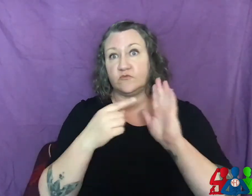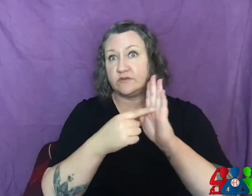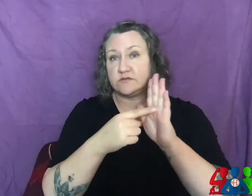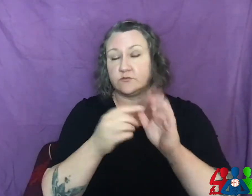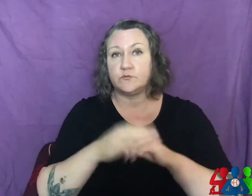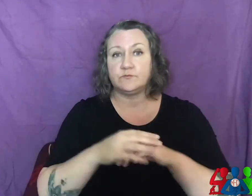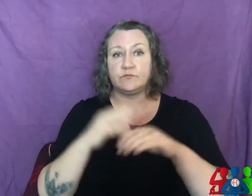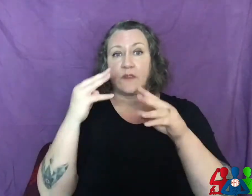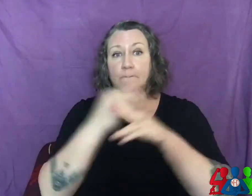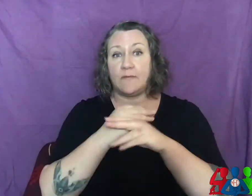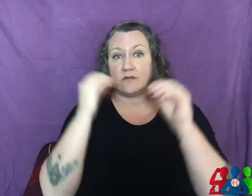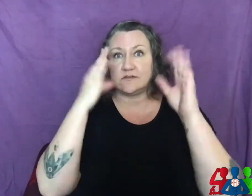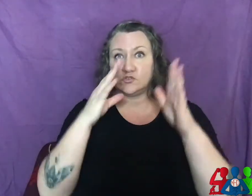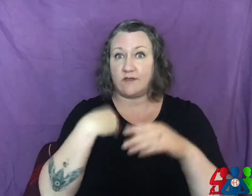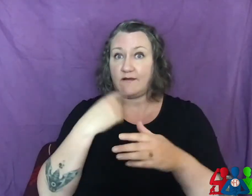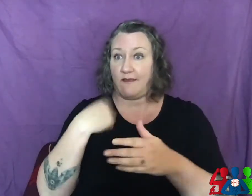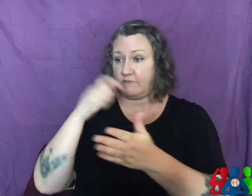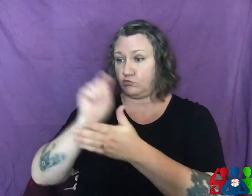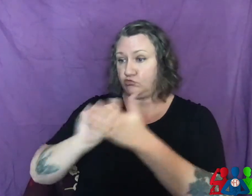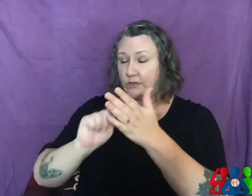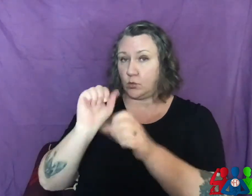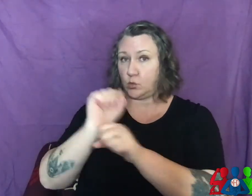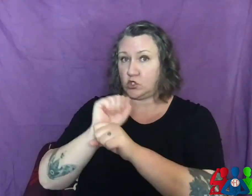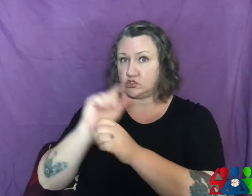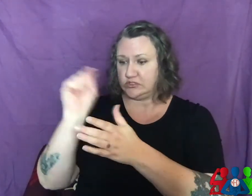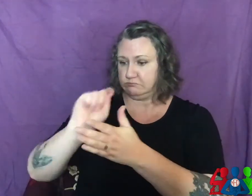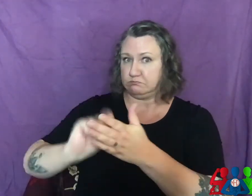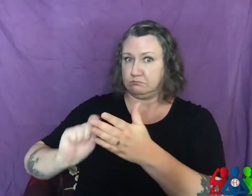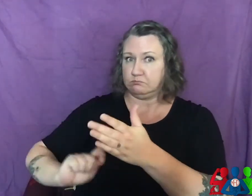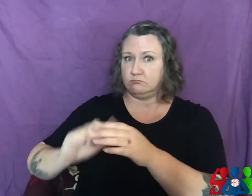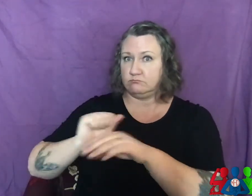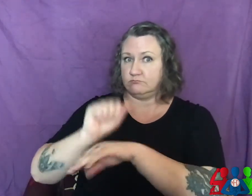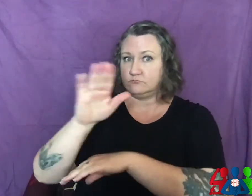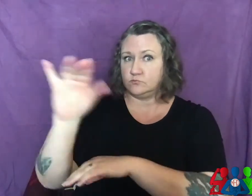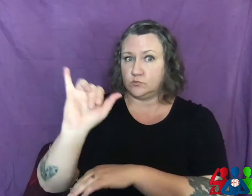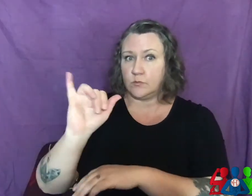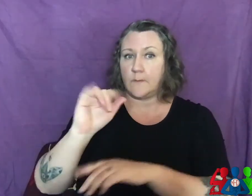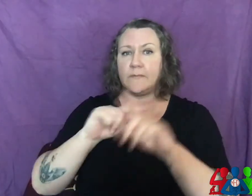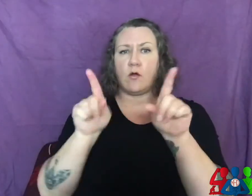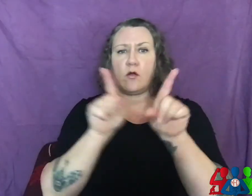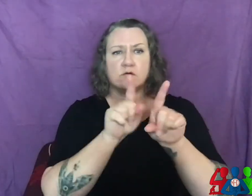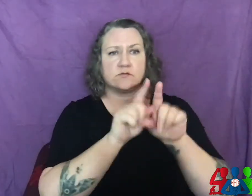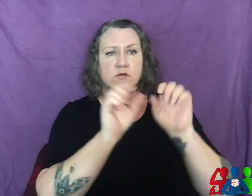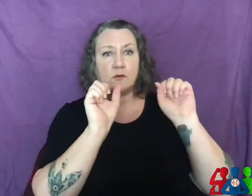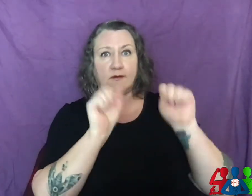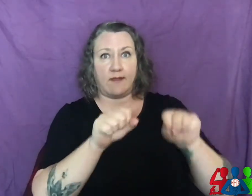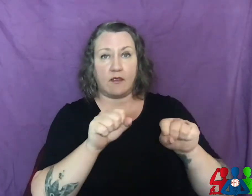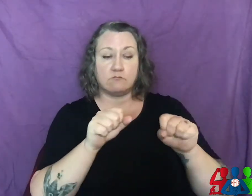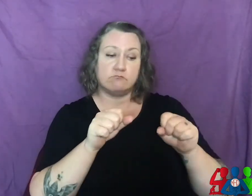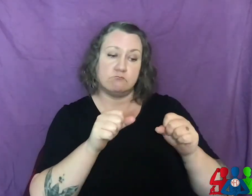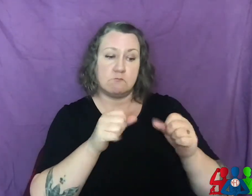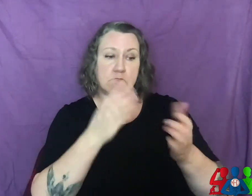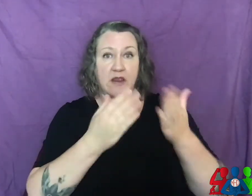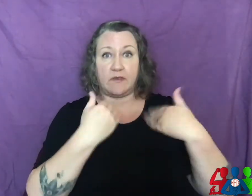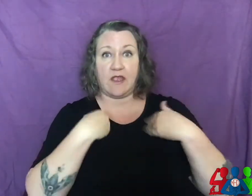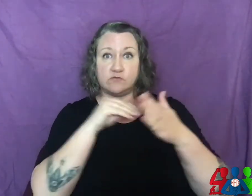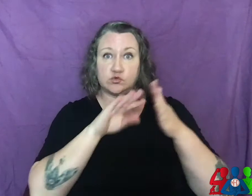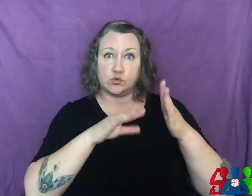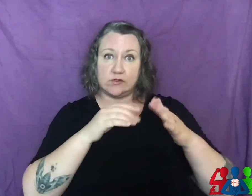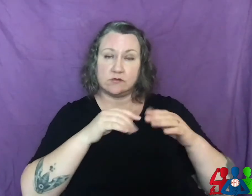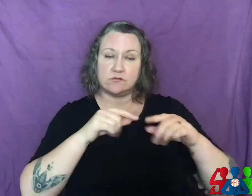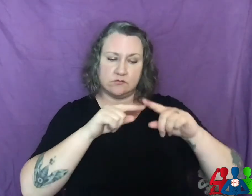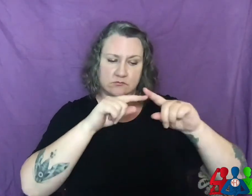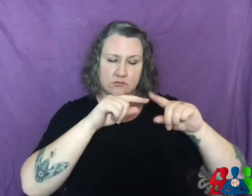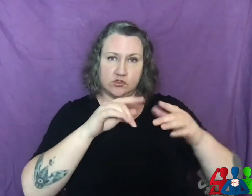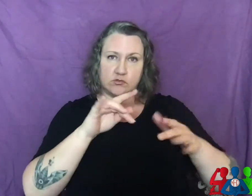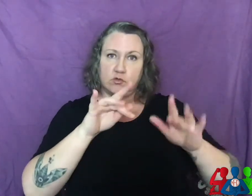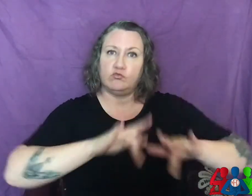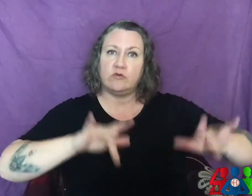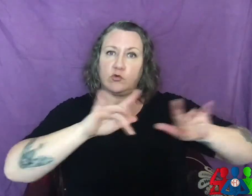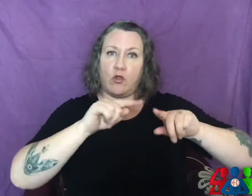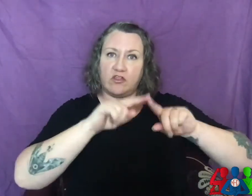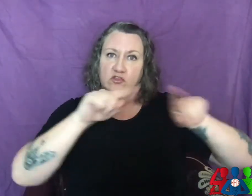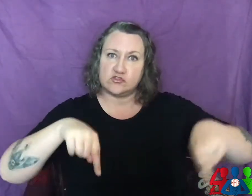art. For example, a math teacher may have a writing assignment, but they can also ask students